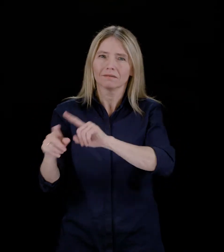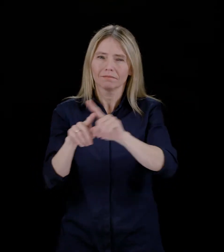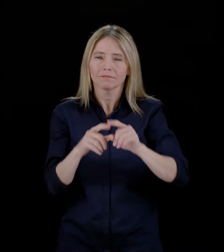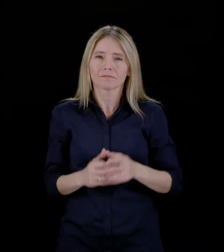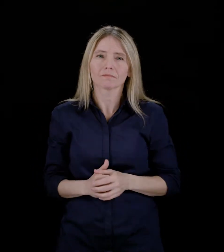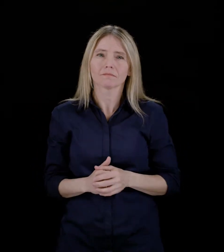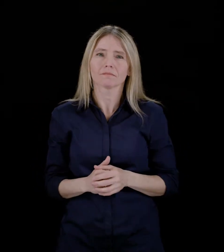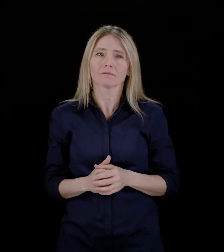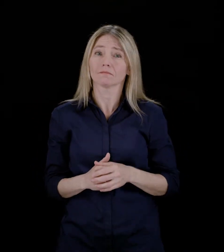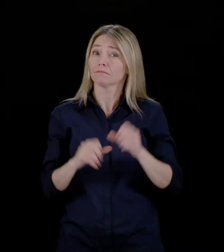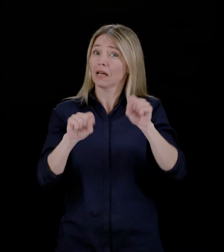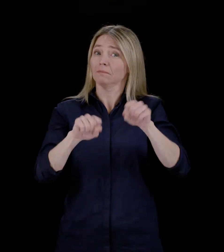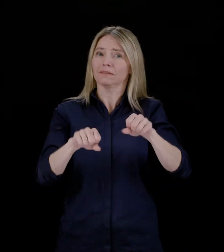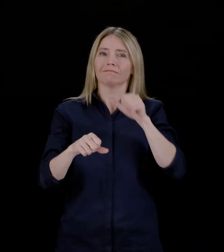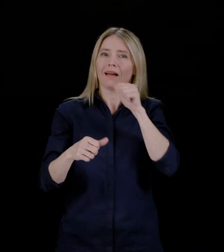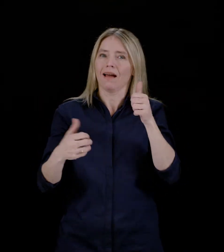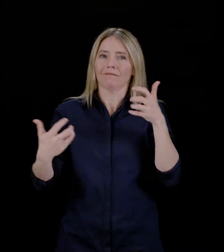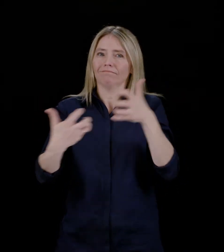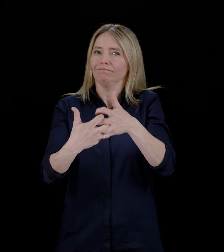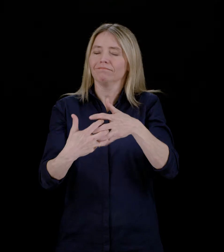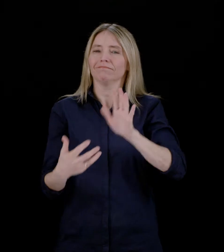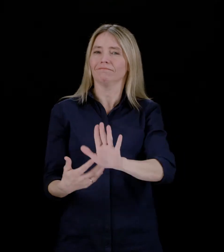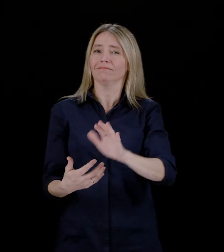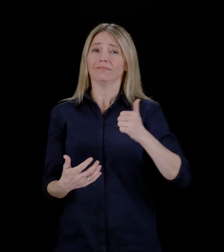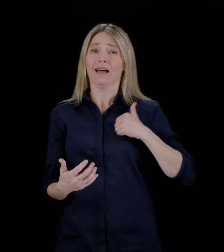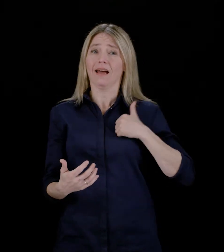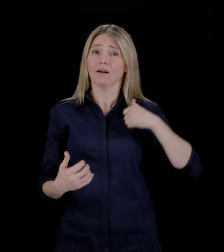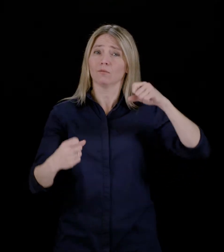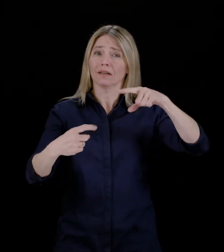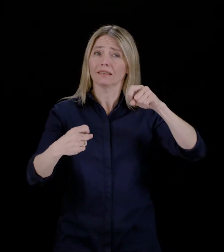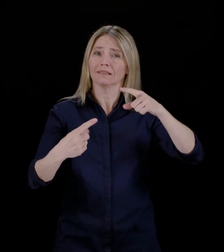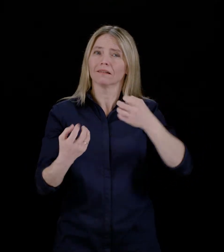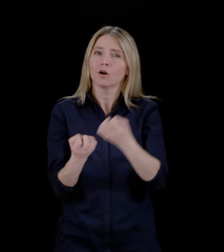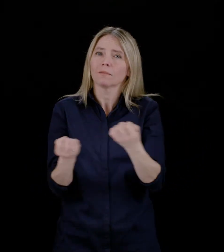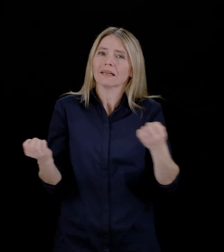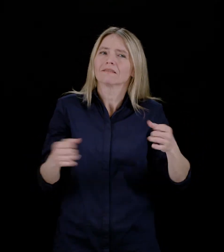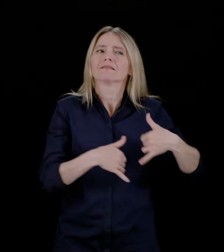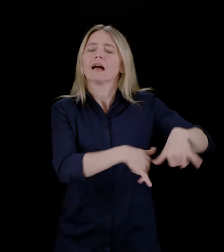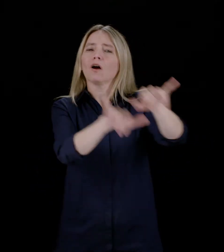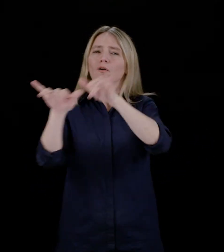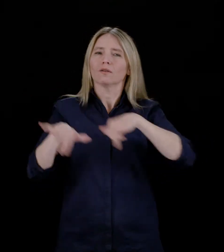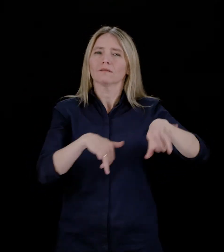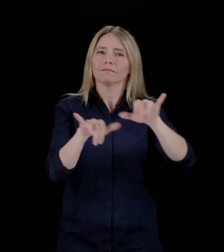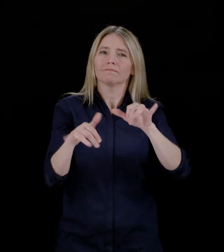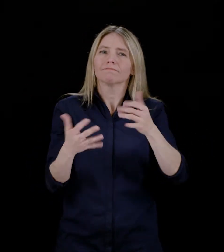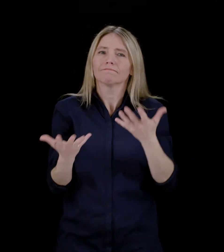These devices may be on the list of WPA-compatible devices on a wireless service provider’s